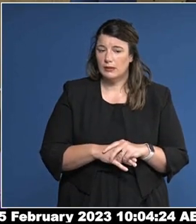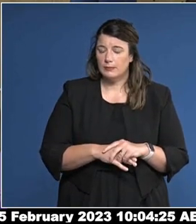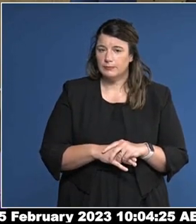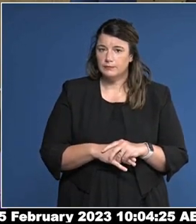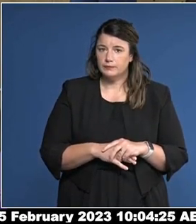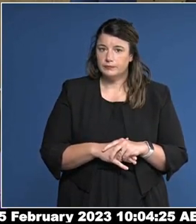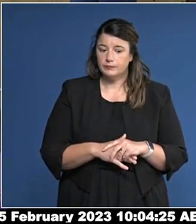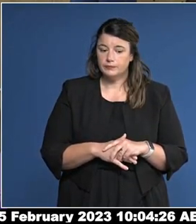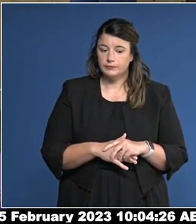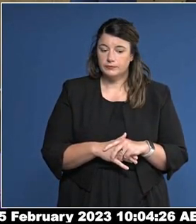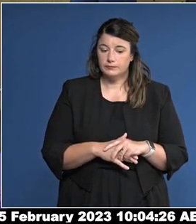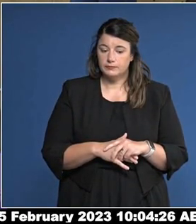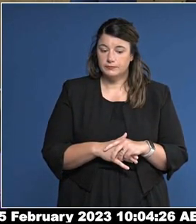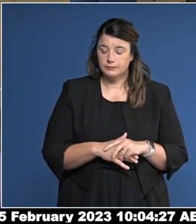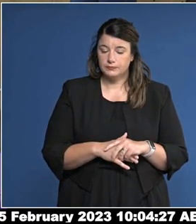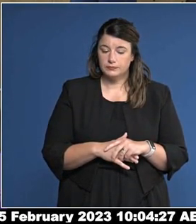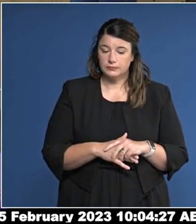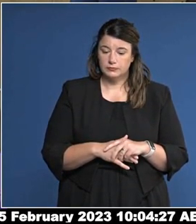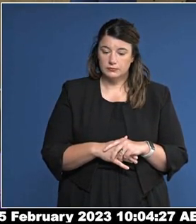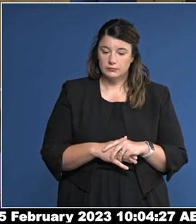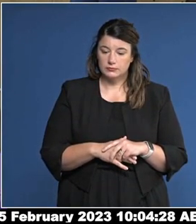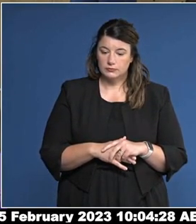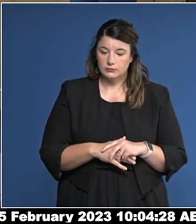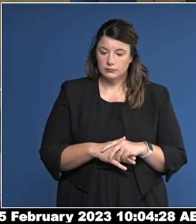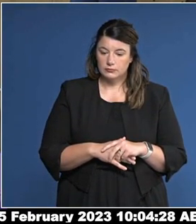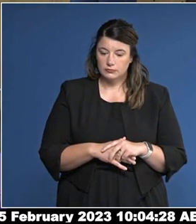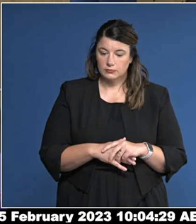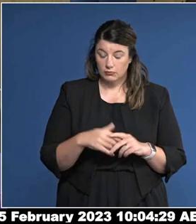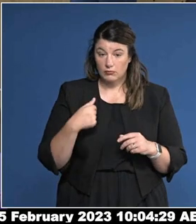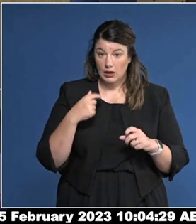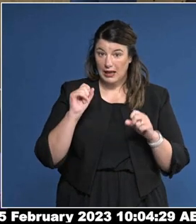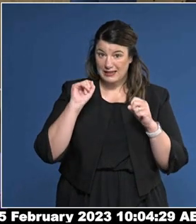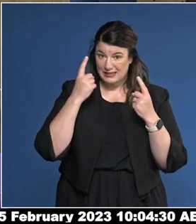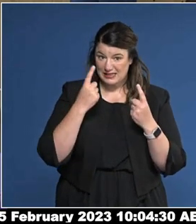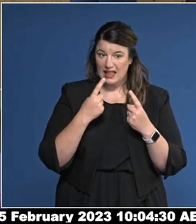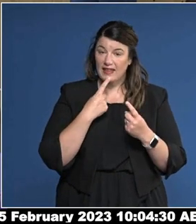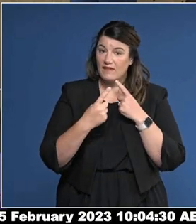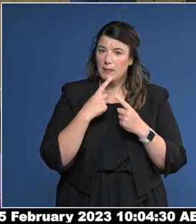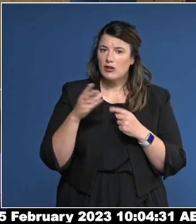I appreciate that according to the evidence given by Mr Hyland, a written apology has